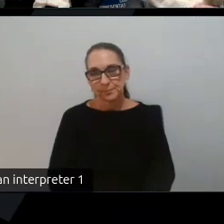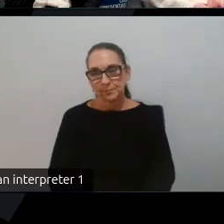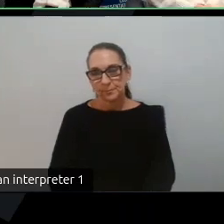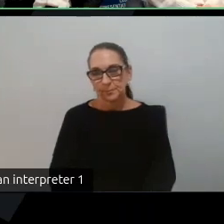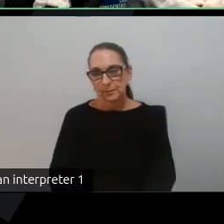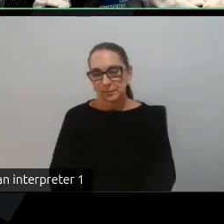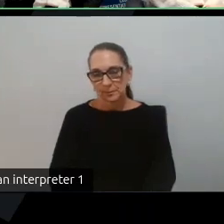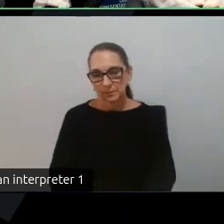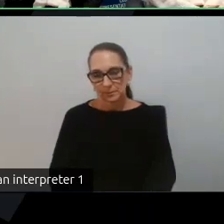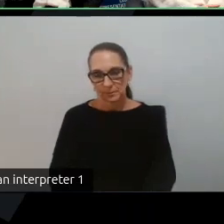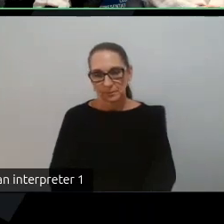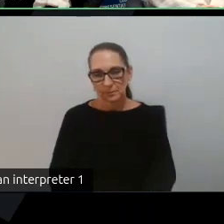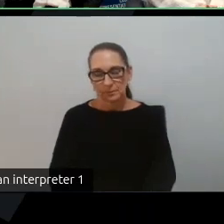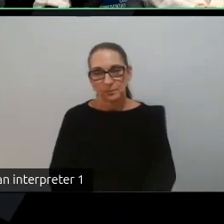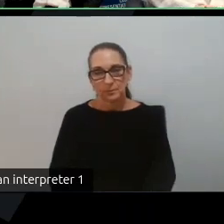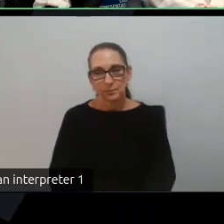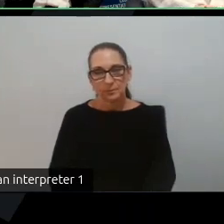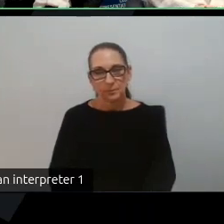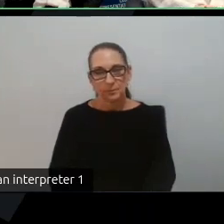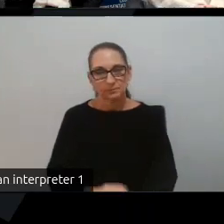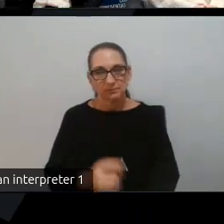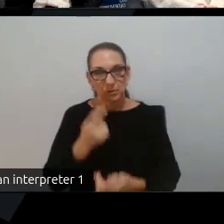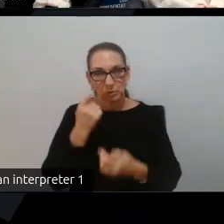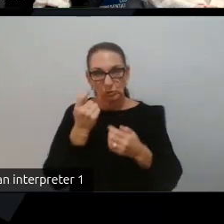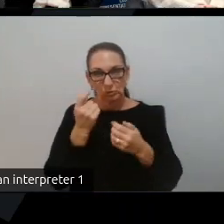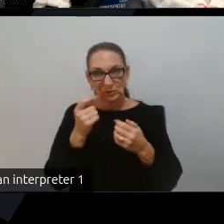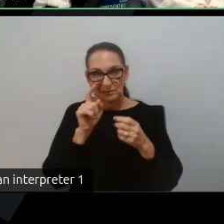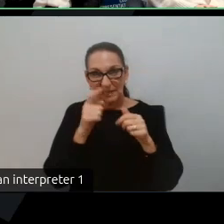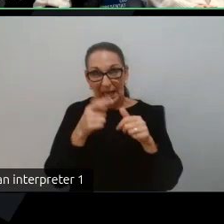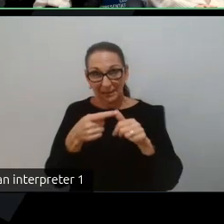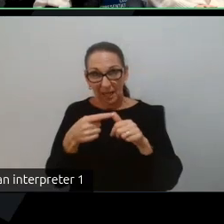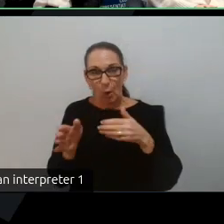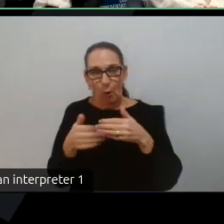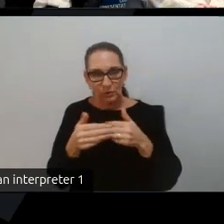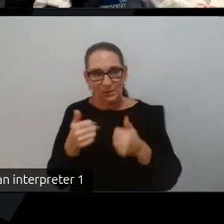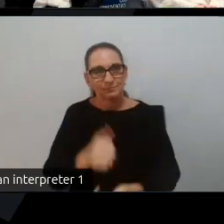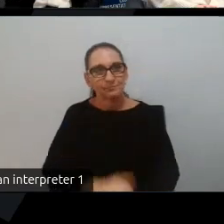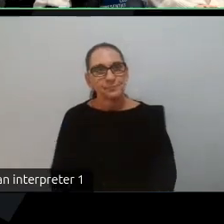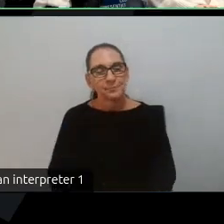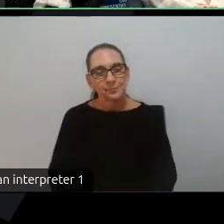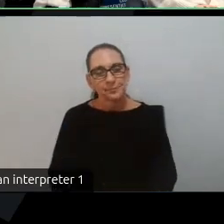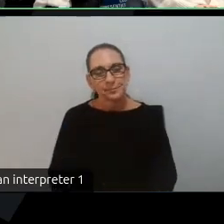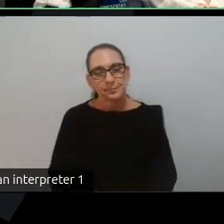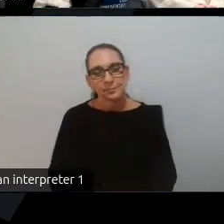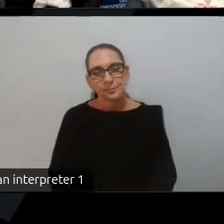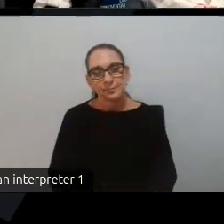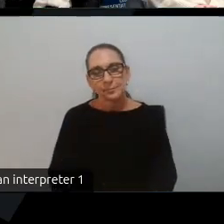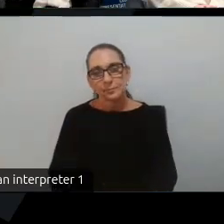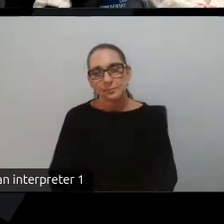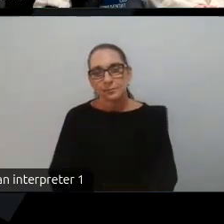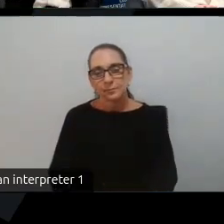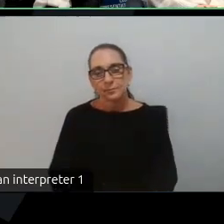And I'll just keep it open for a few more seconds.